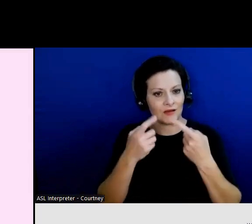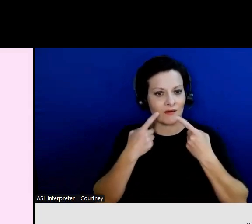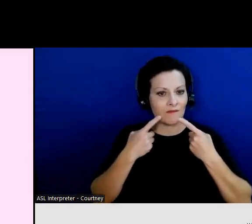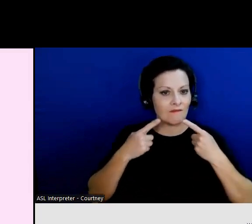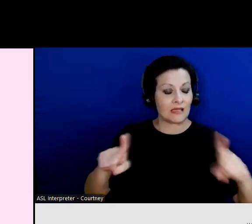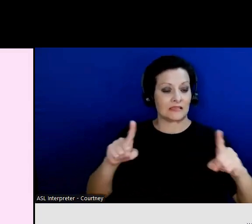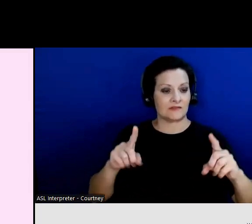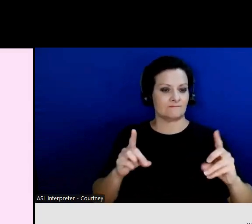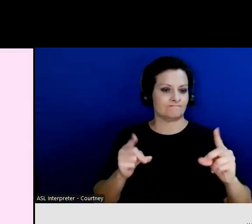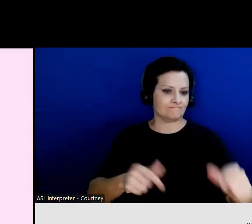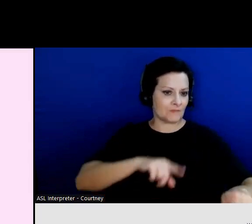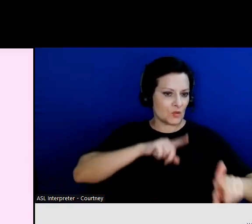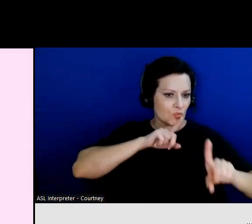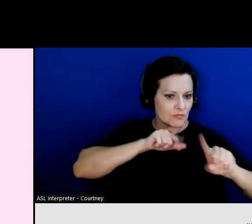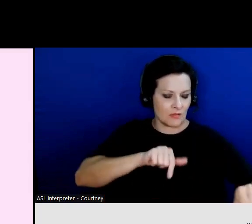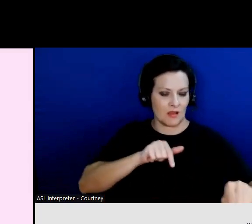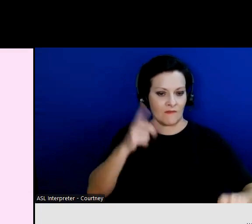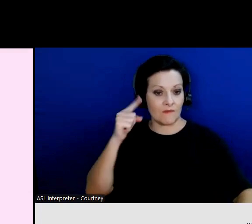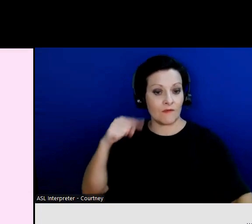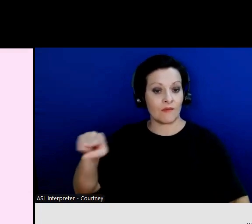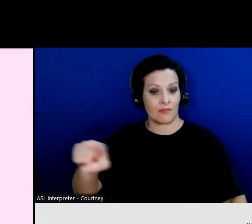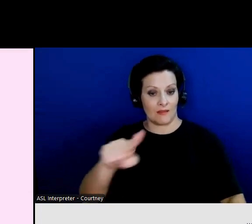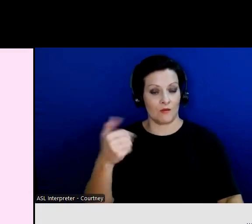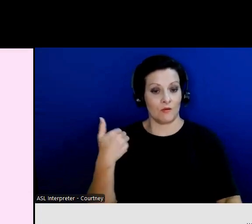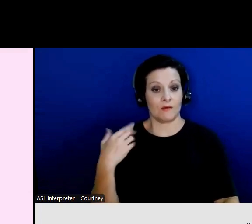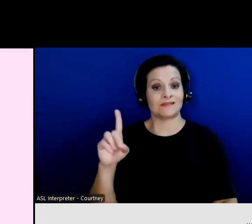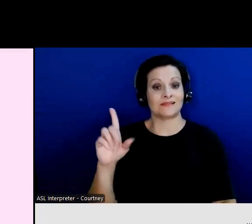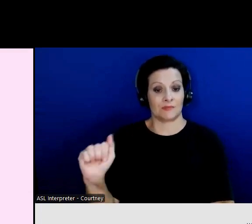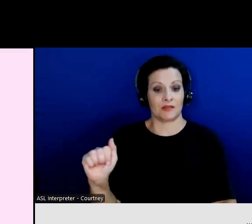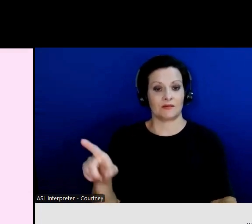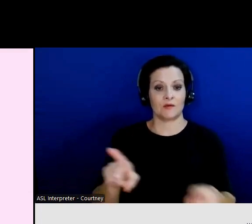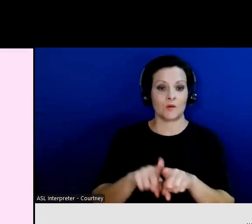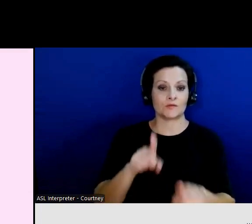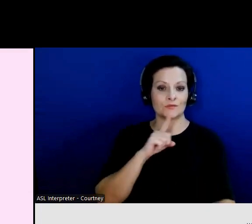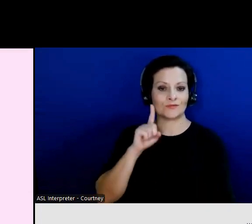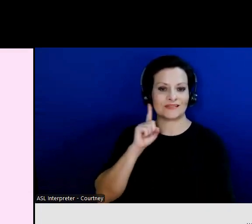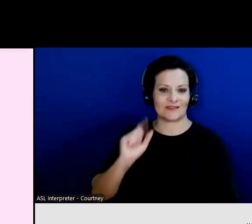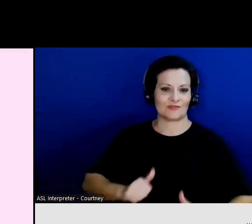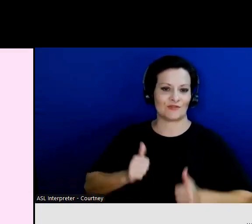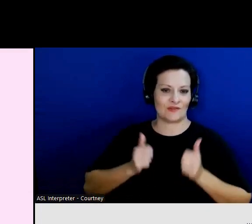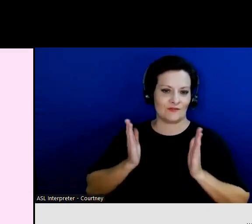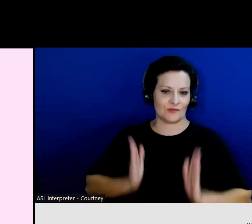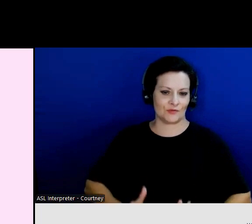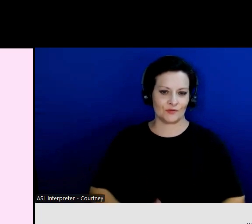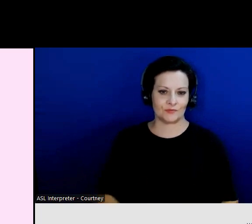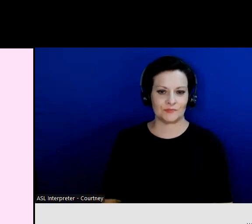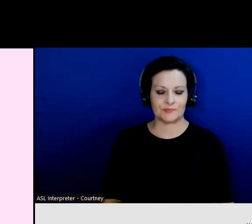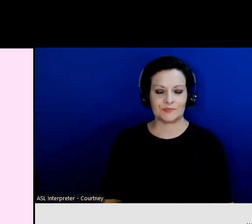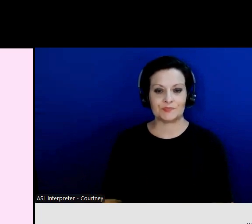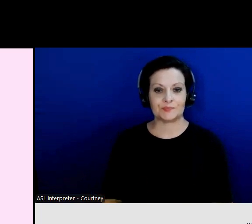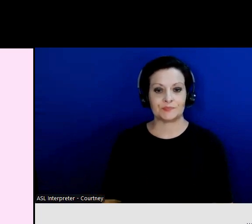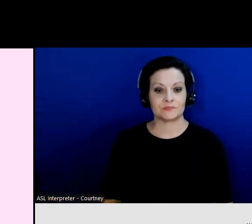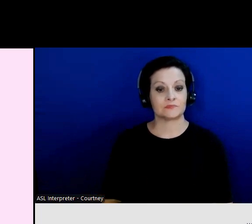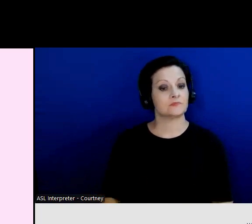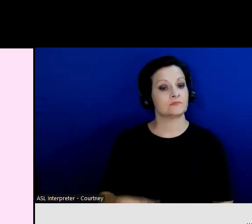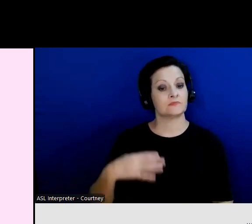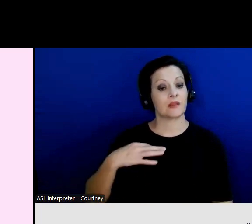services for survivors with disabilities and Deaf survivors. Applicants do this, in part,